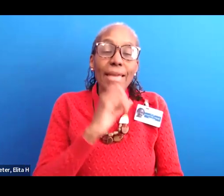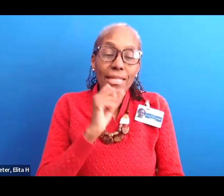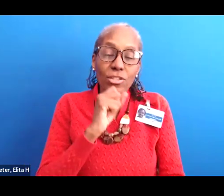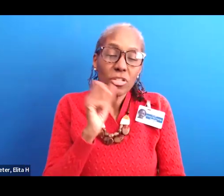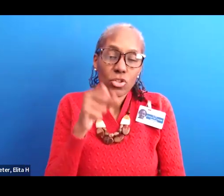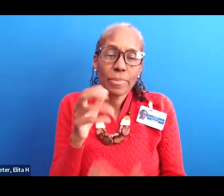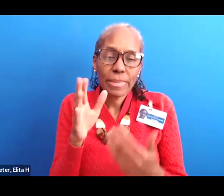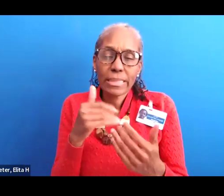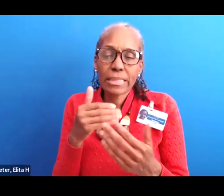these kinds of things.